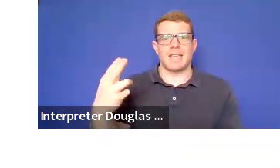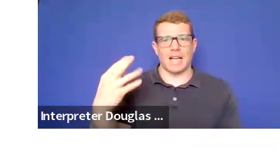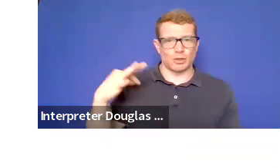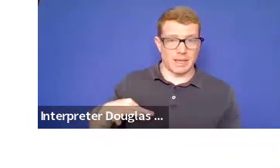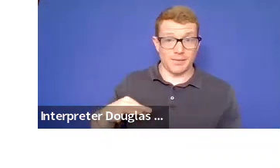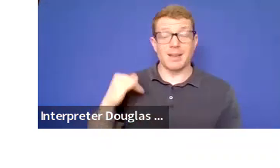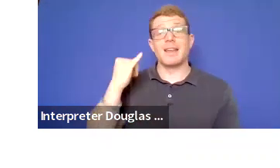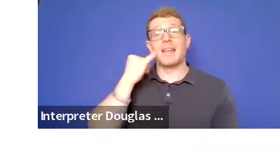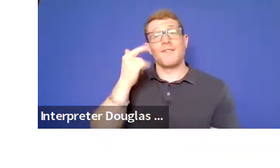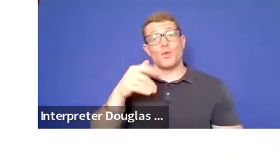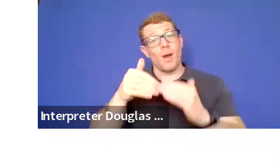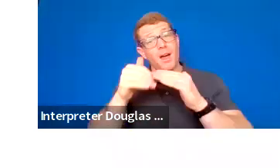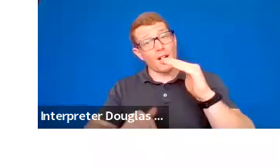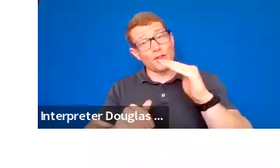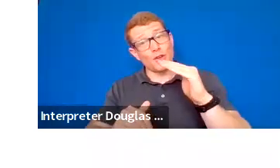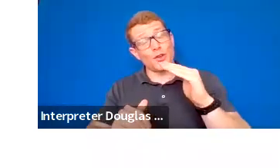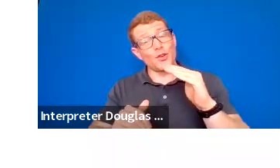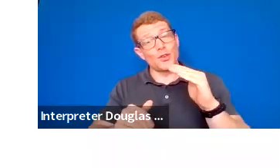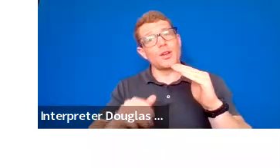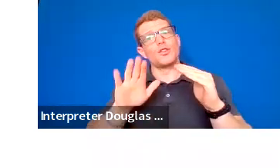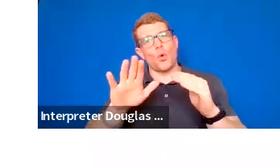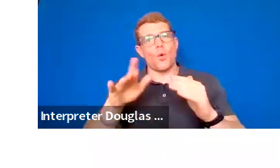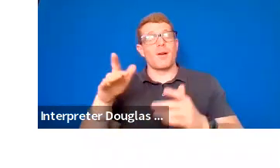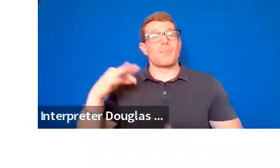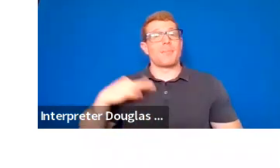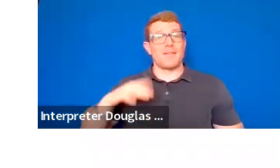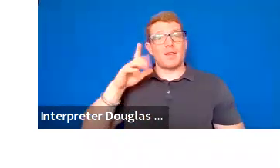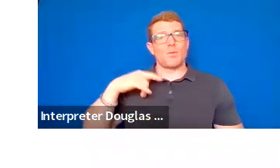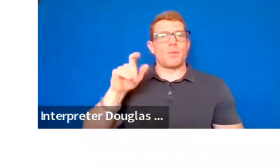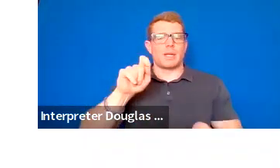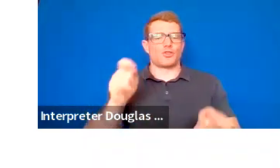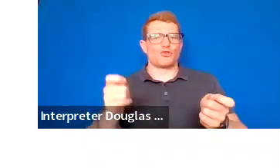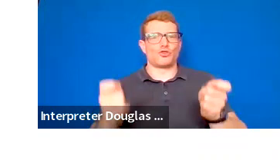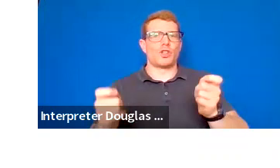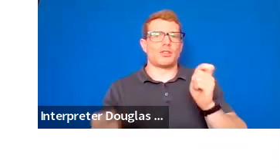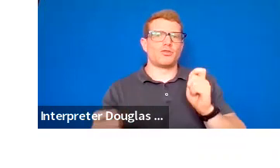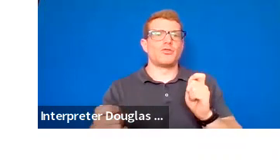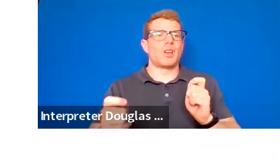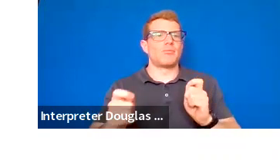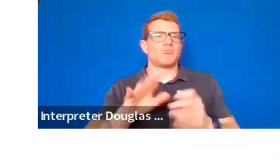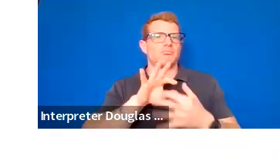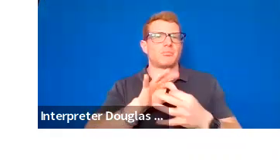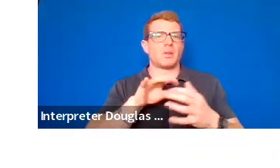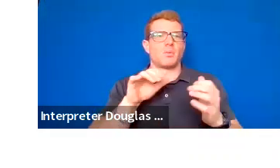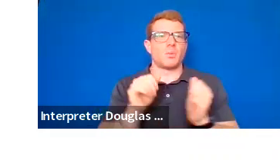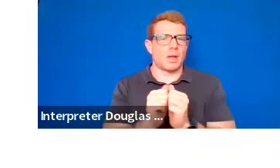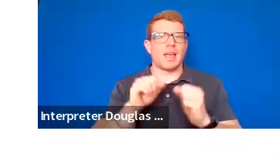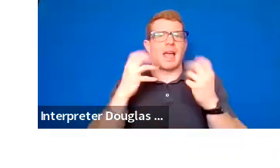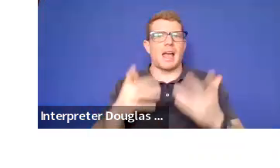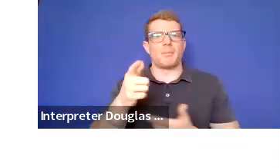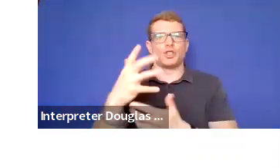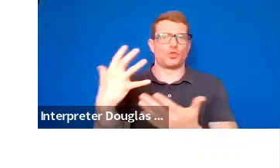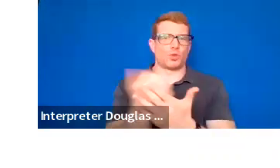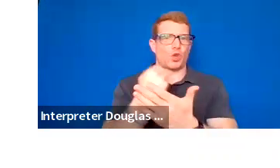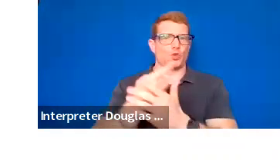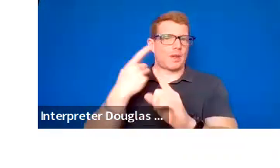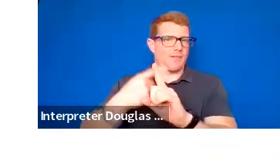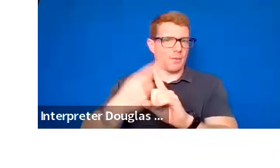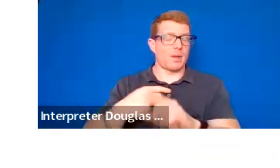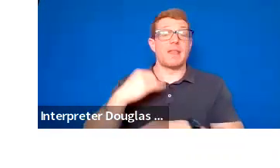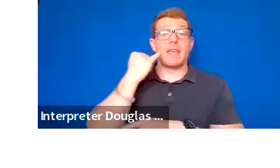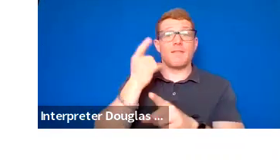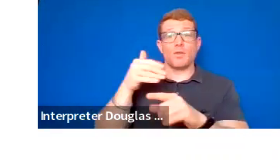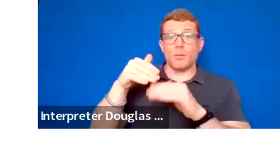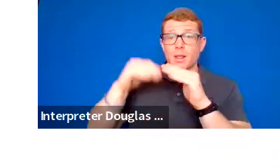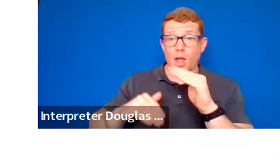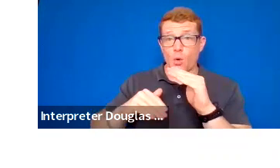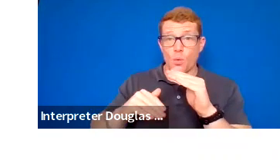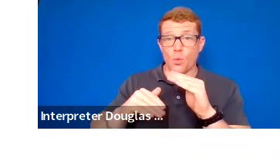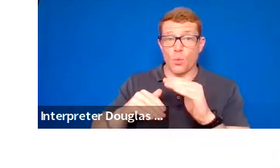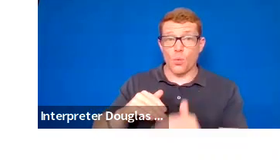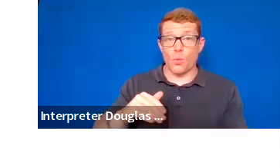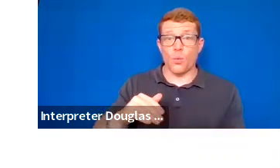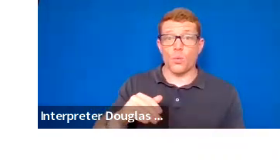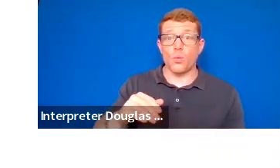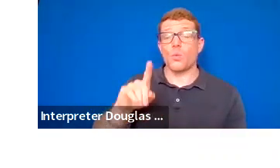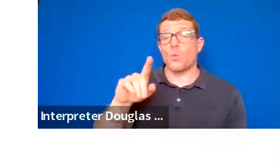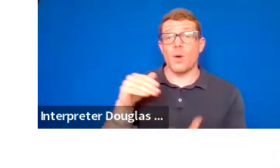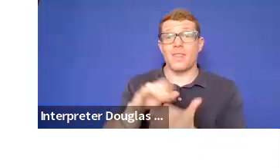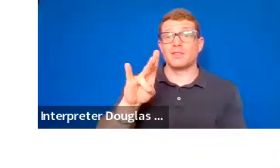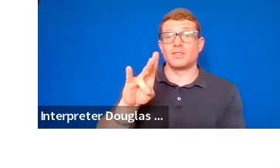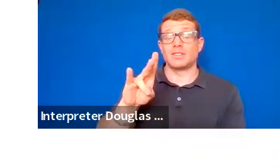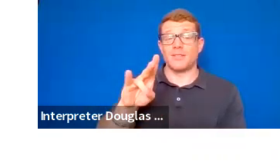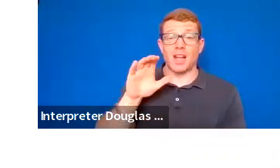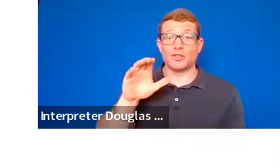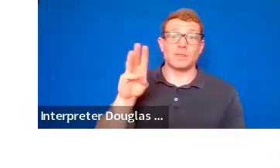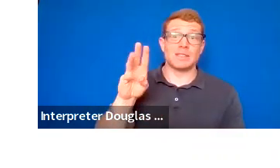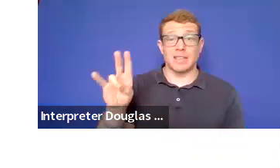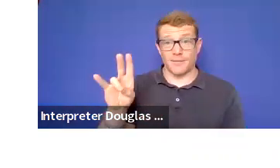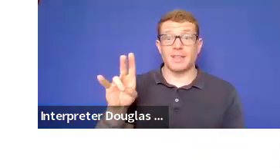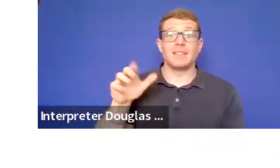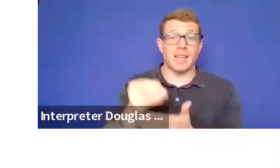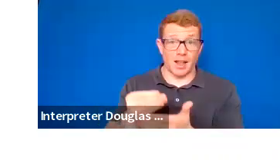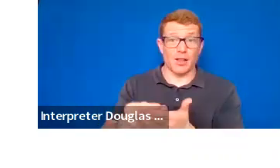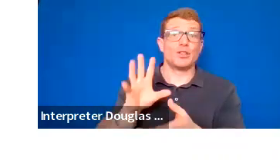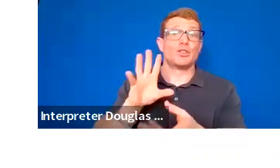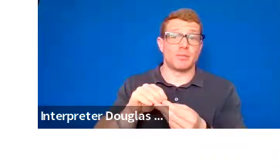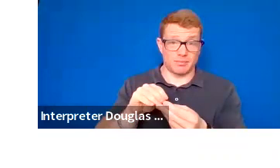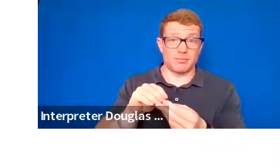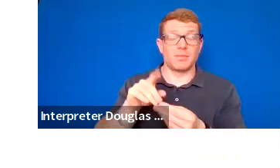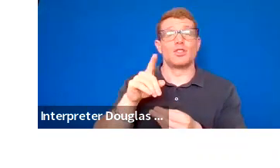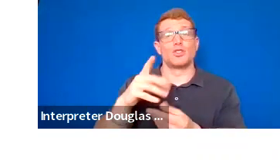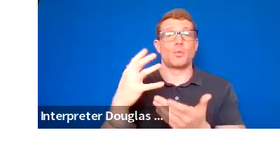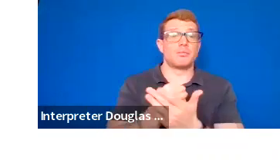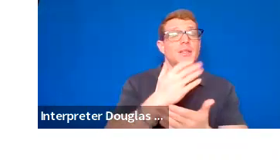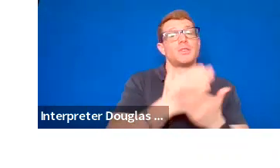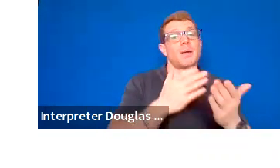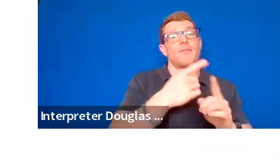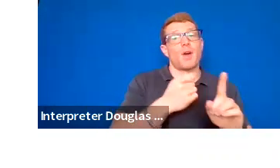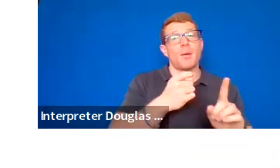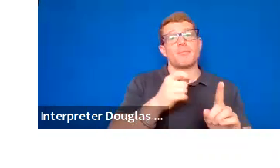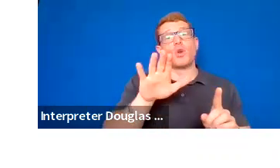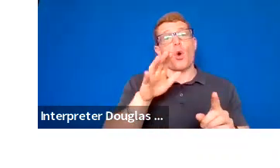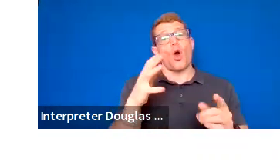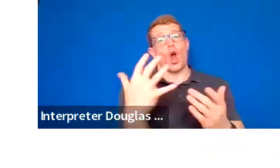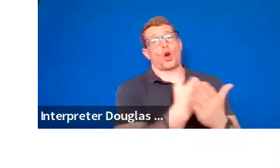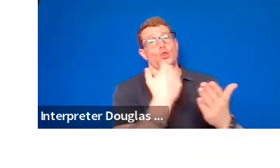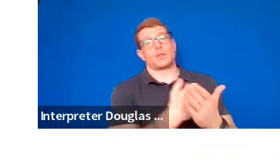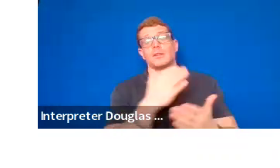adjusted a port, and and reduced according so if you're below, that the 1767 you would receive some money from Ssi, and some from your earnings, and those added together should show that you're getting